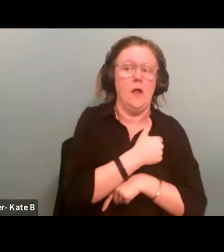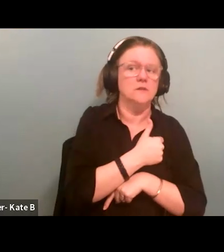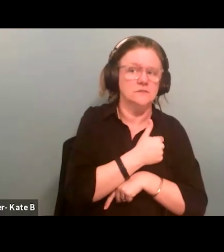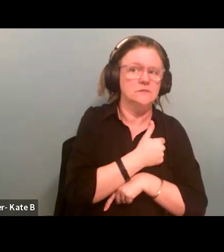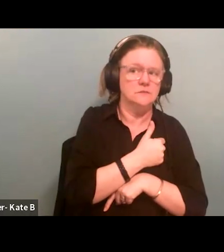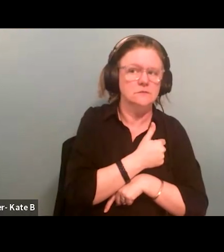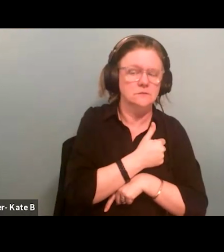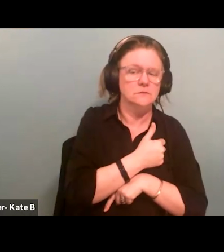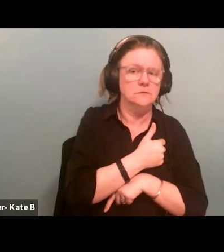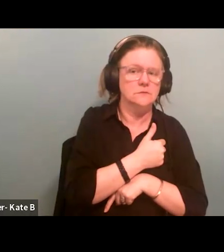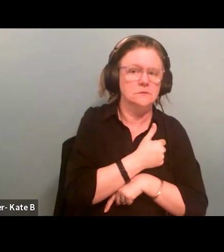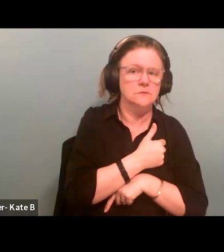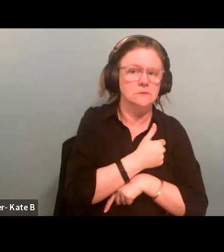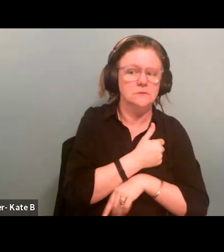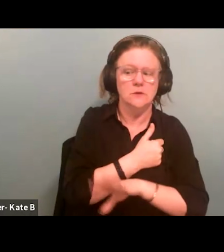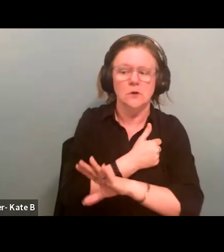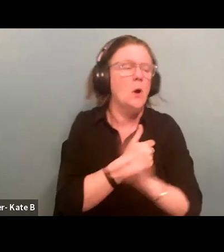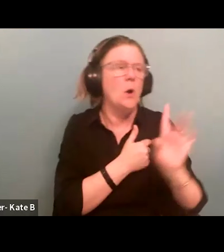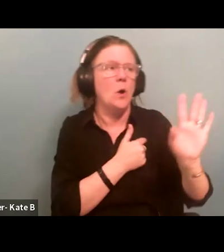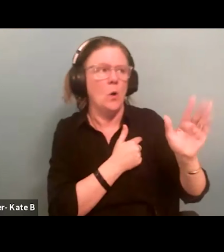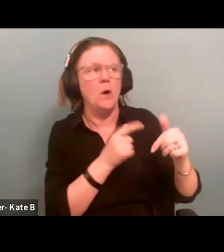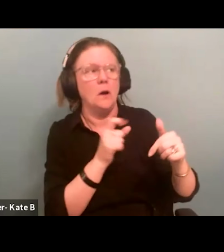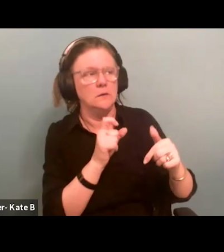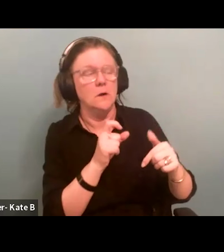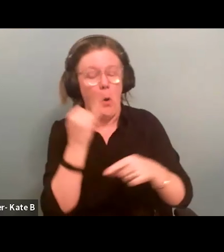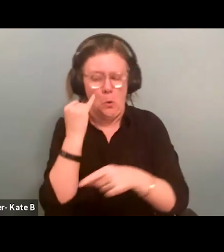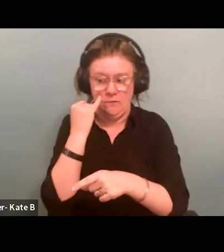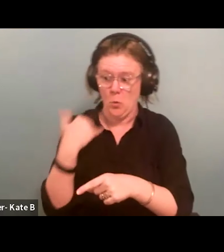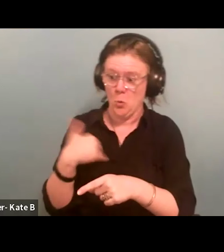unless that medical need needs immediate treatment. Then call 911, and make sure they